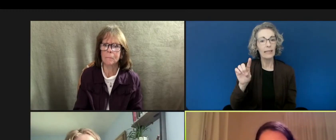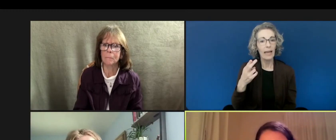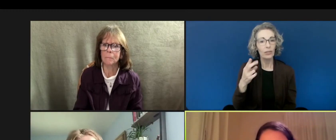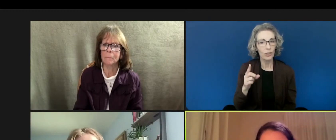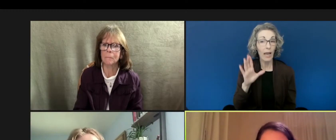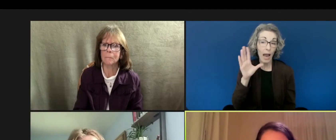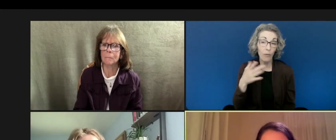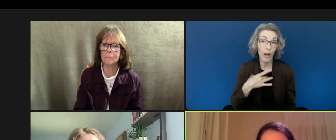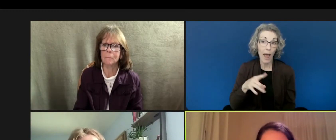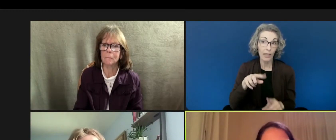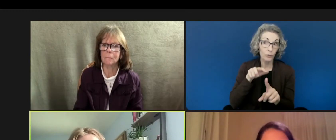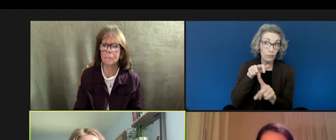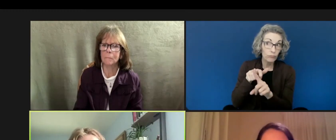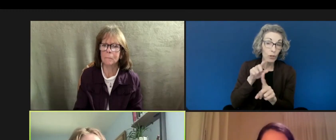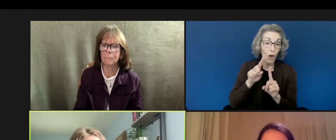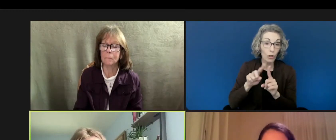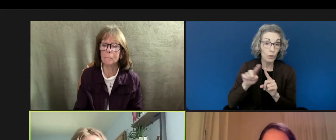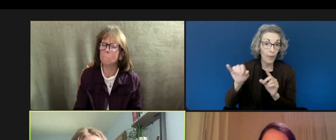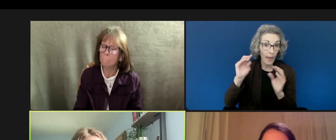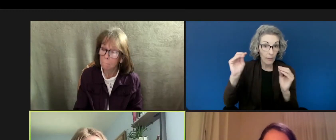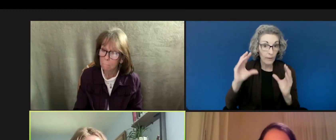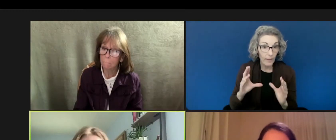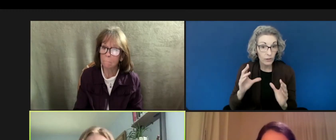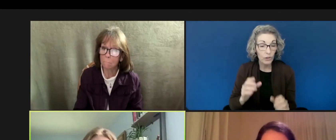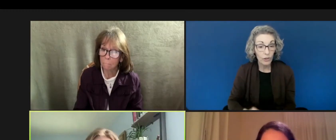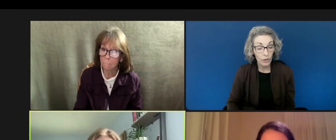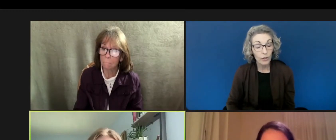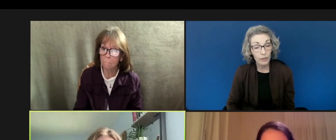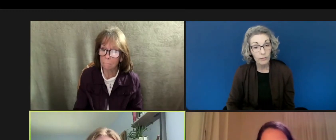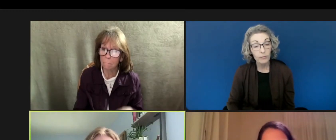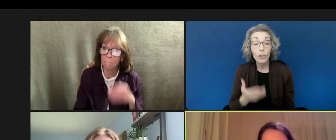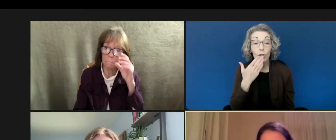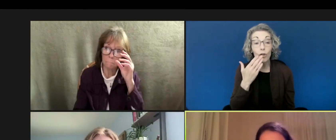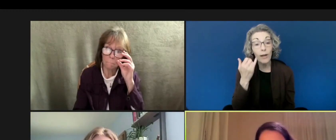So, thanks, I think, yeah, good ideas.